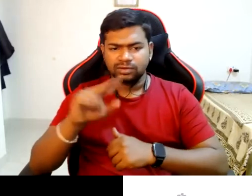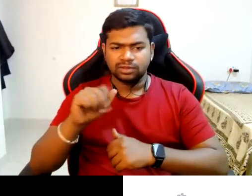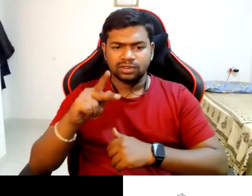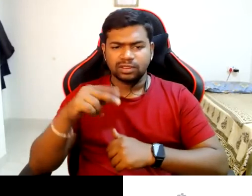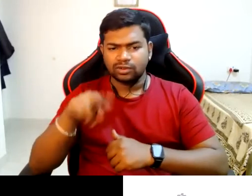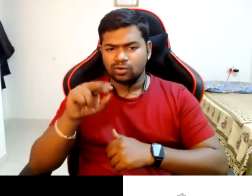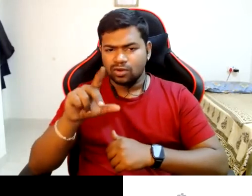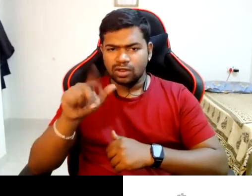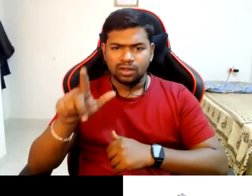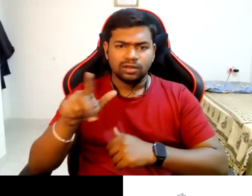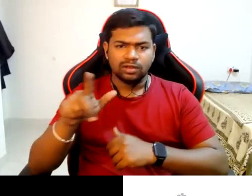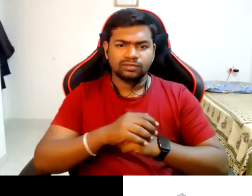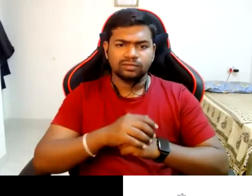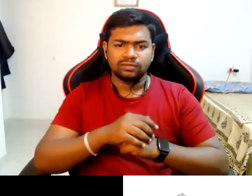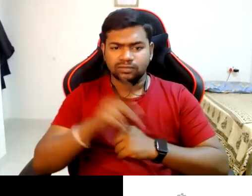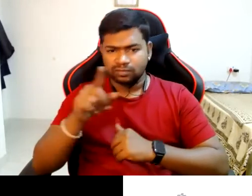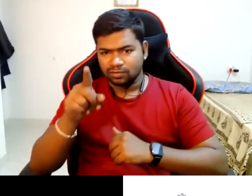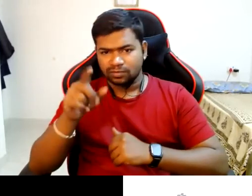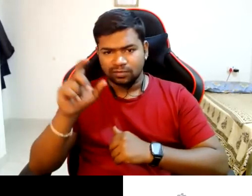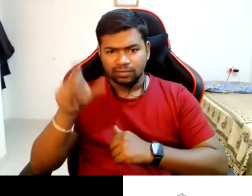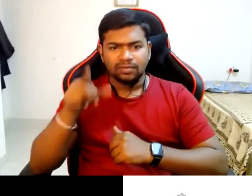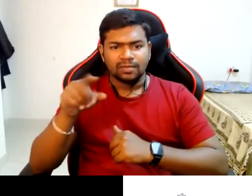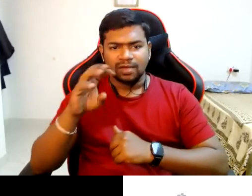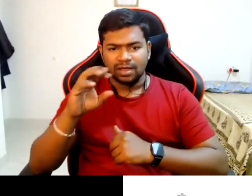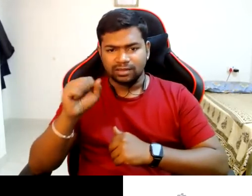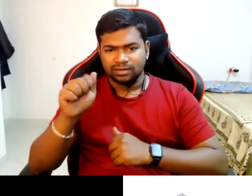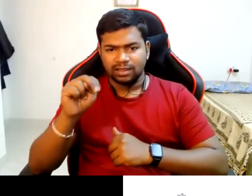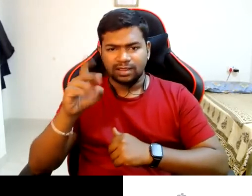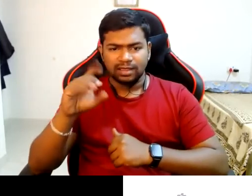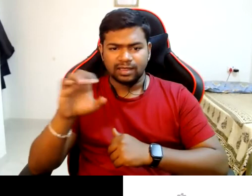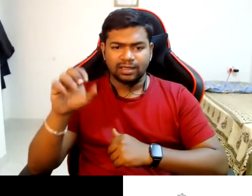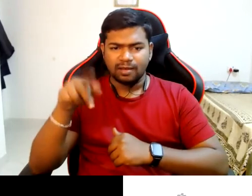But what I'm speaking is not coming accurately.